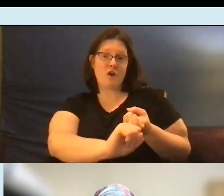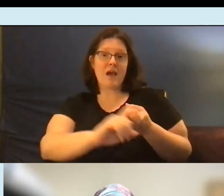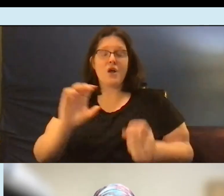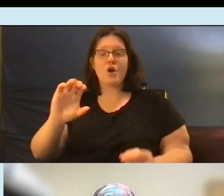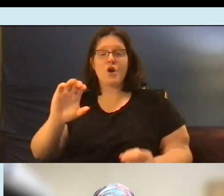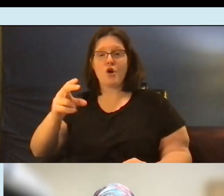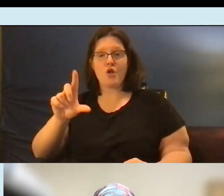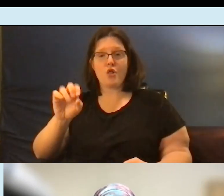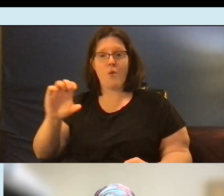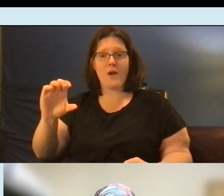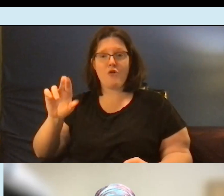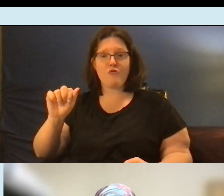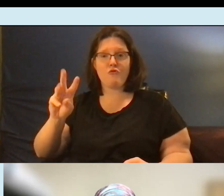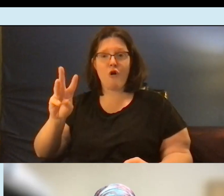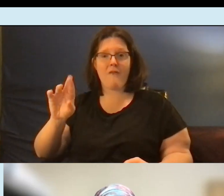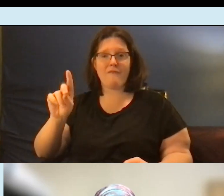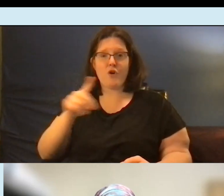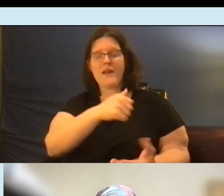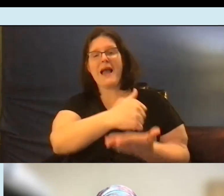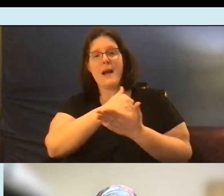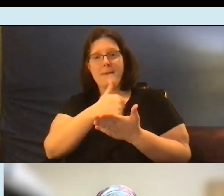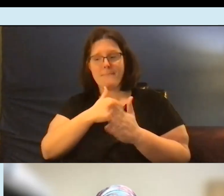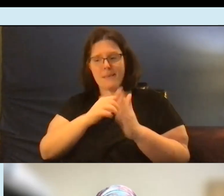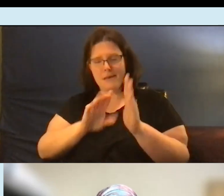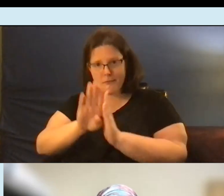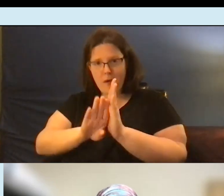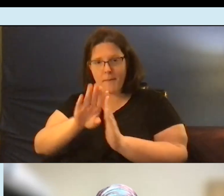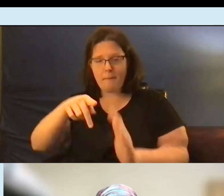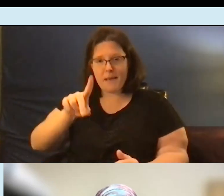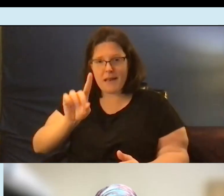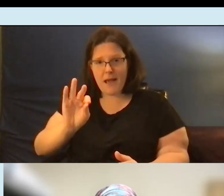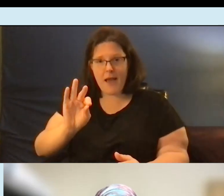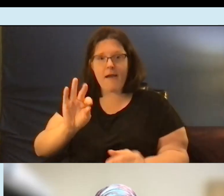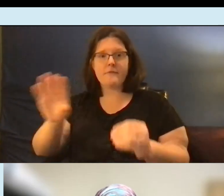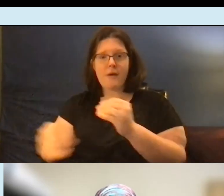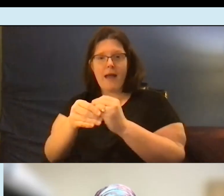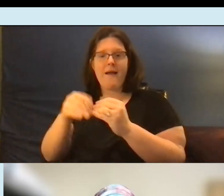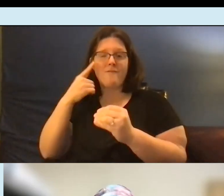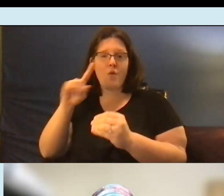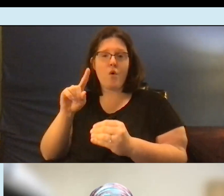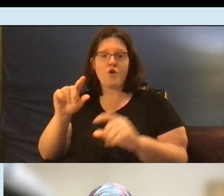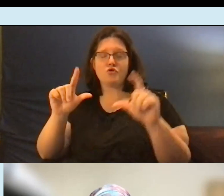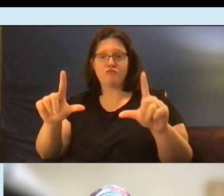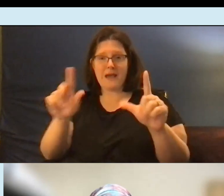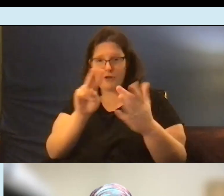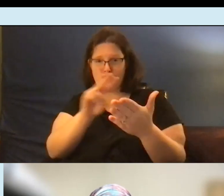able to help me with the PDF to put the screen reader compatibility in and to be able to have